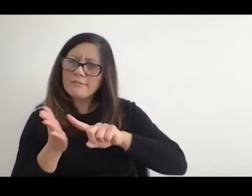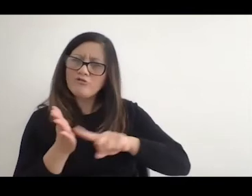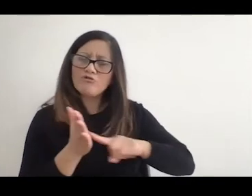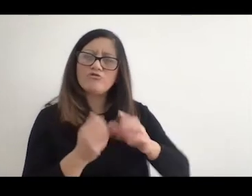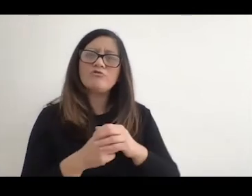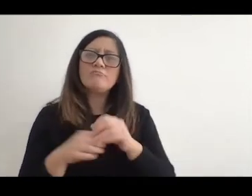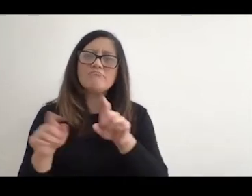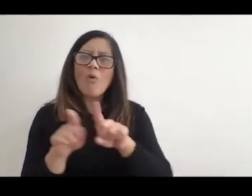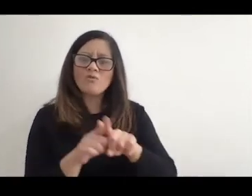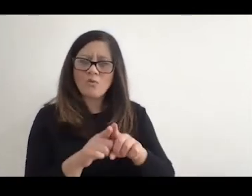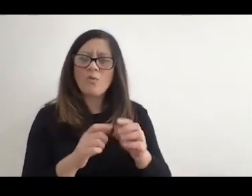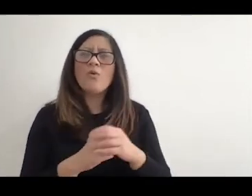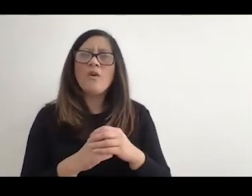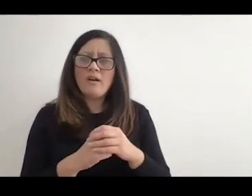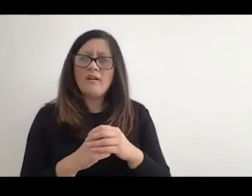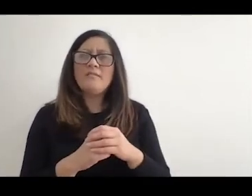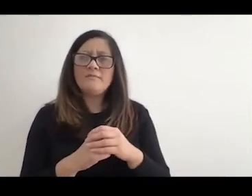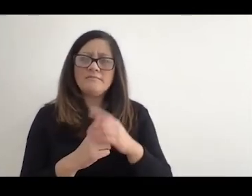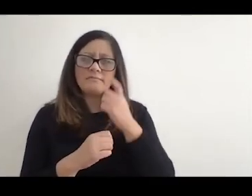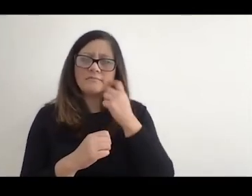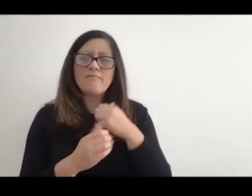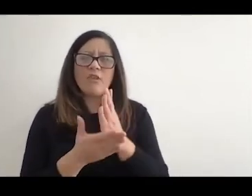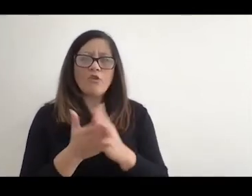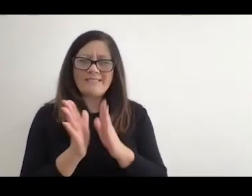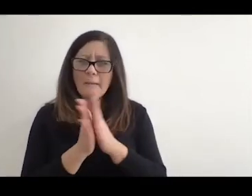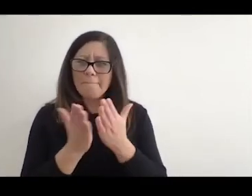the there are some books out in the late